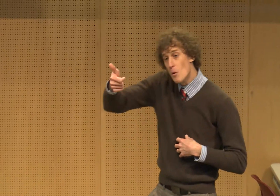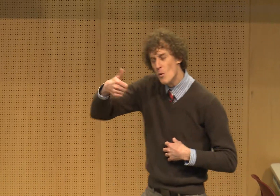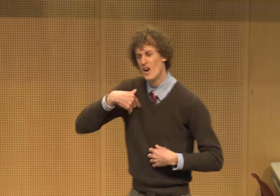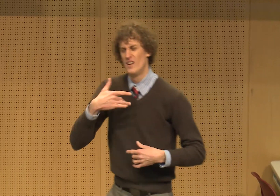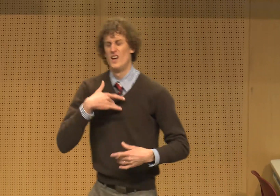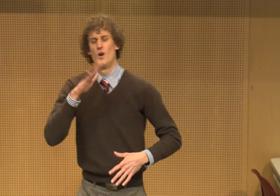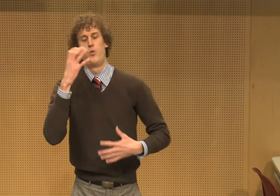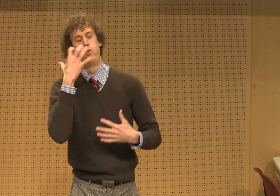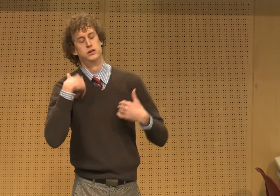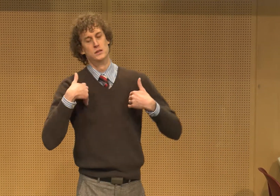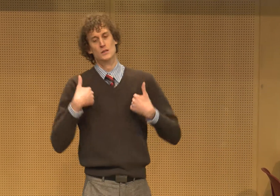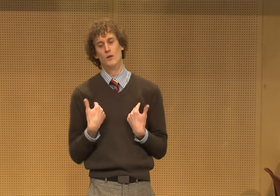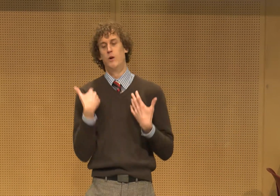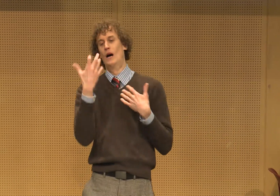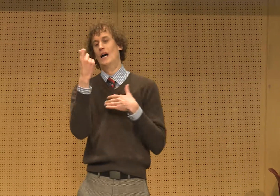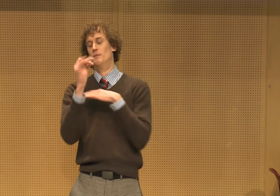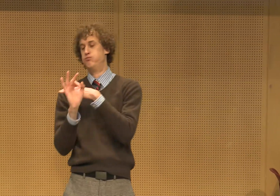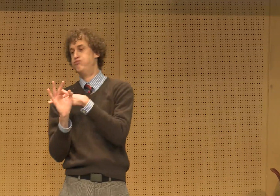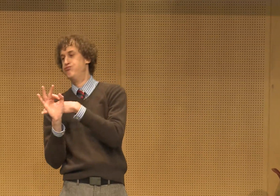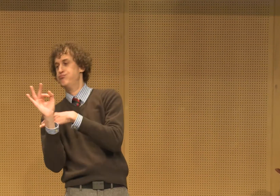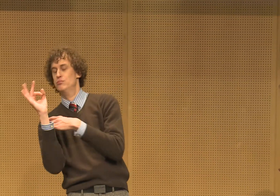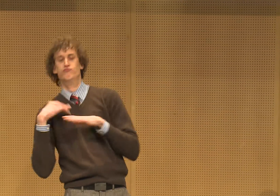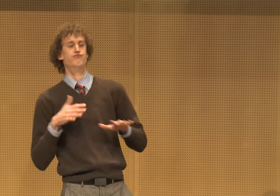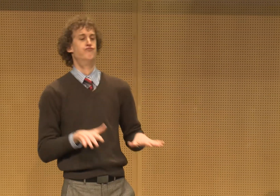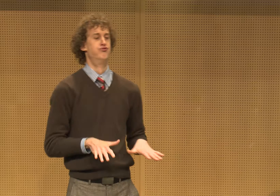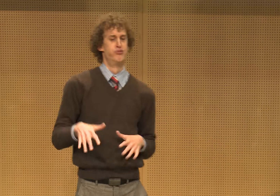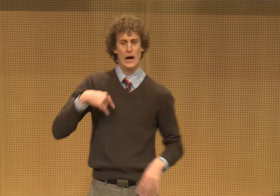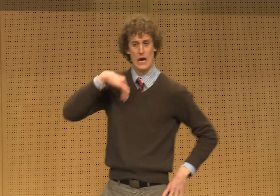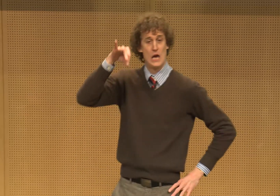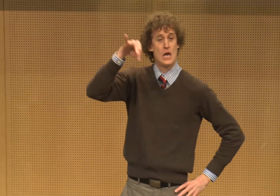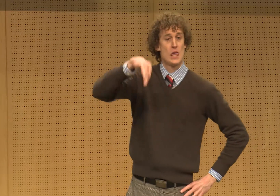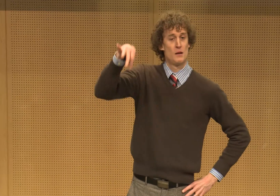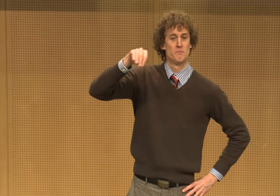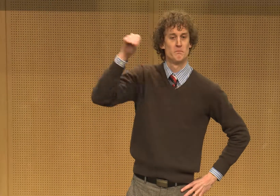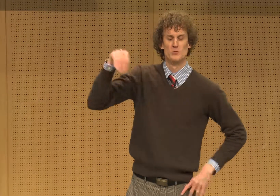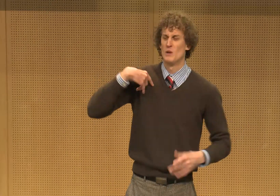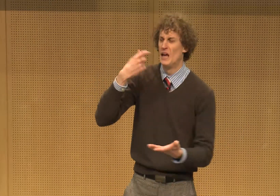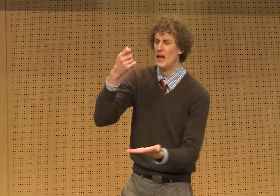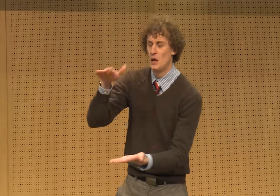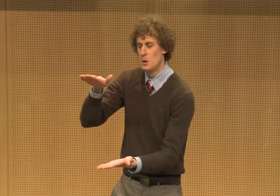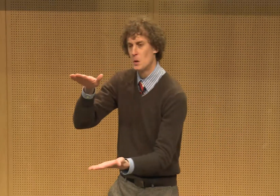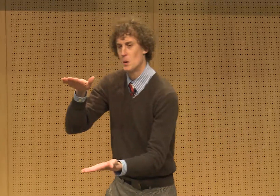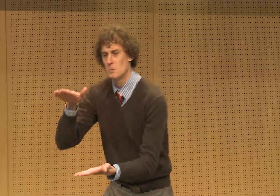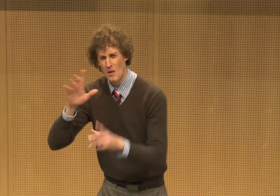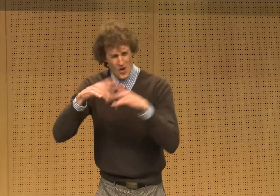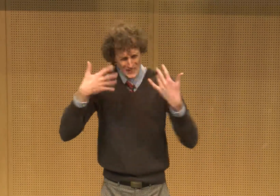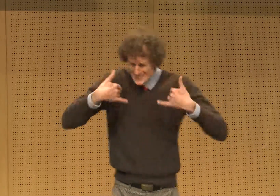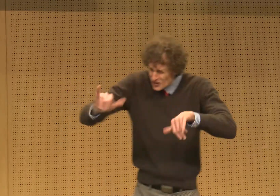If tomorrow I'm not able to give that much, I need to, you know, relax. Maybe I give 99%.